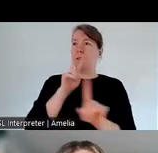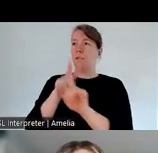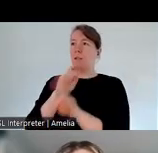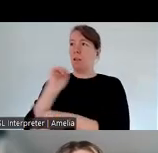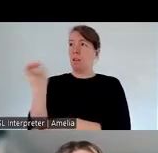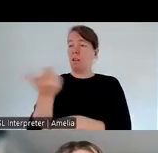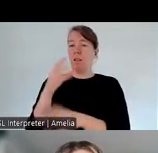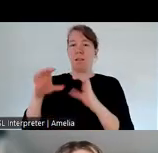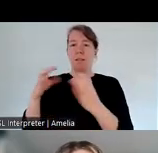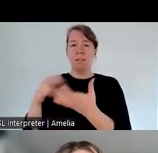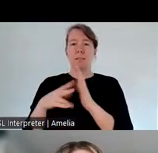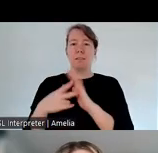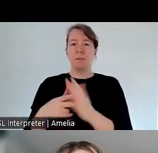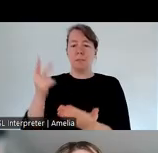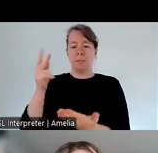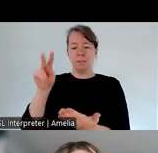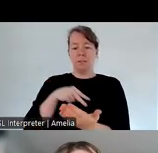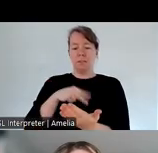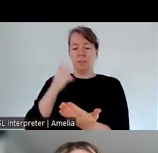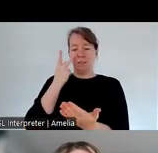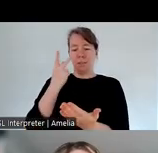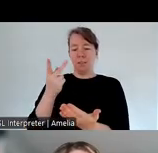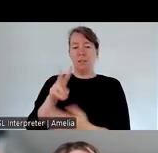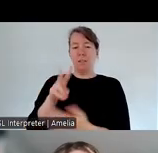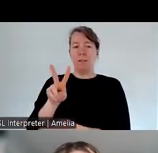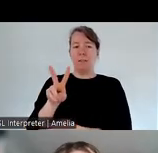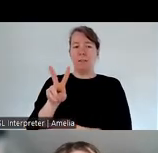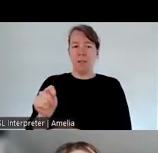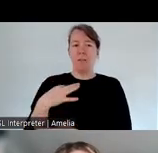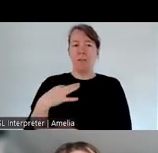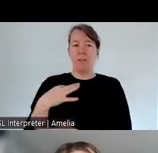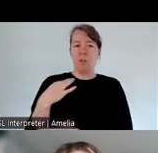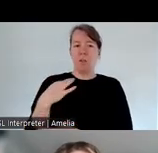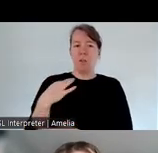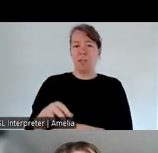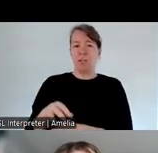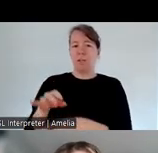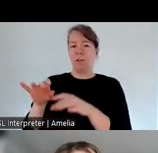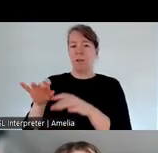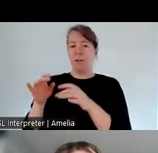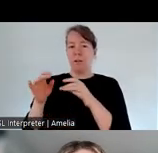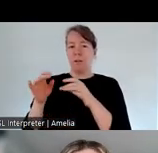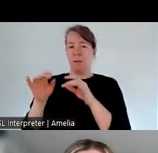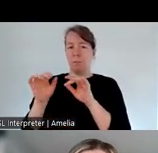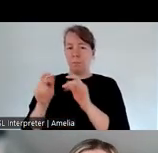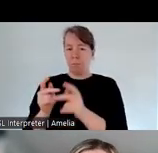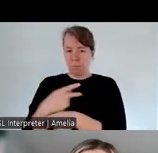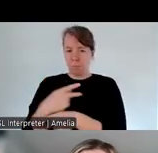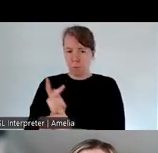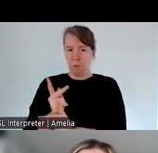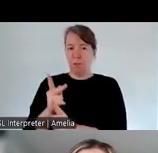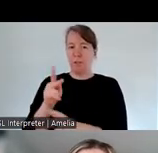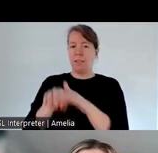That stands for Voluntary Product Accessibility Template, um, which Carli and Rebecca gave us some great information about